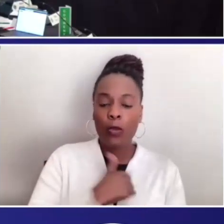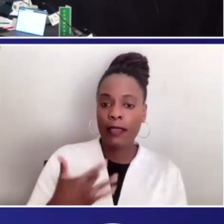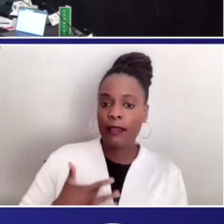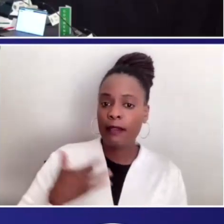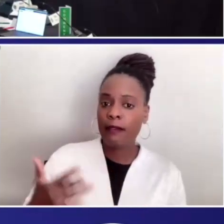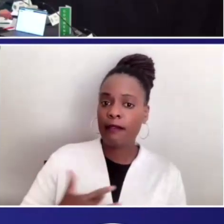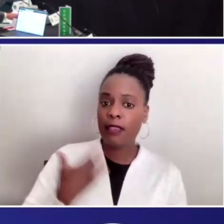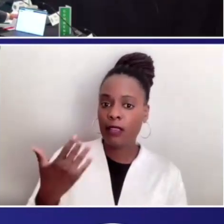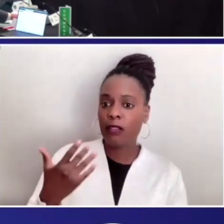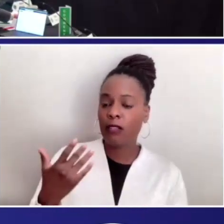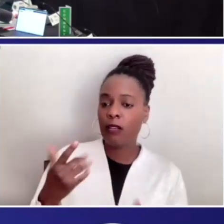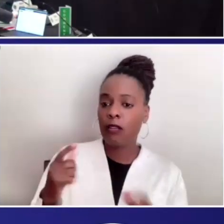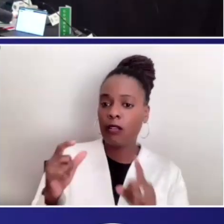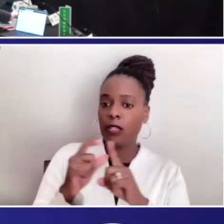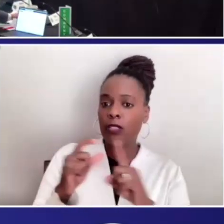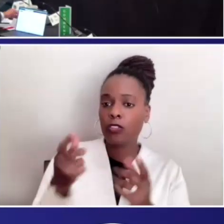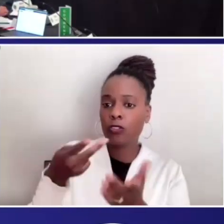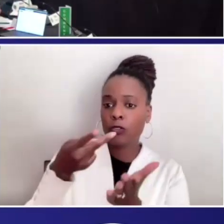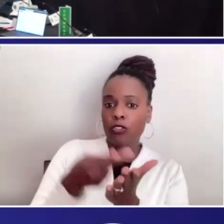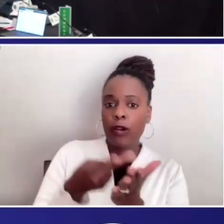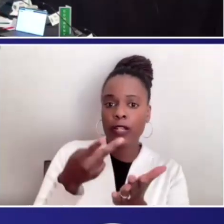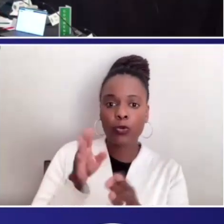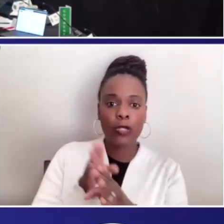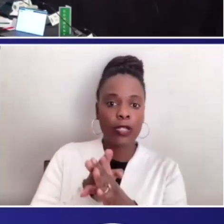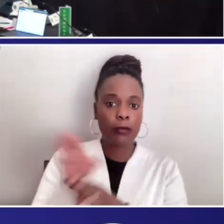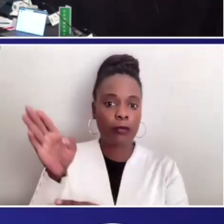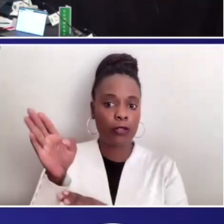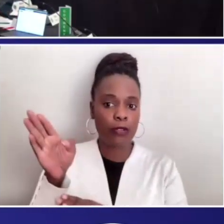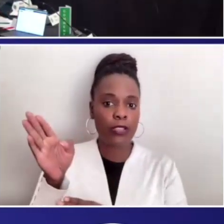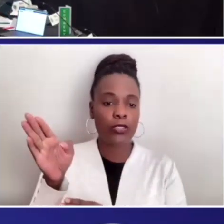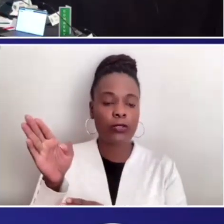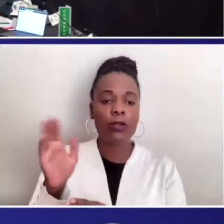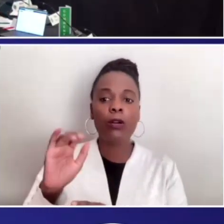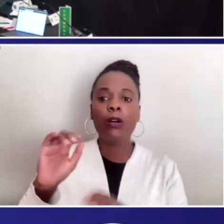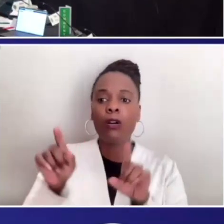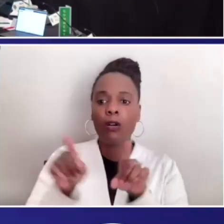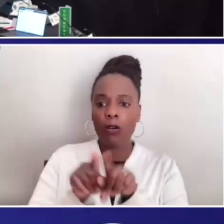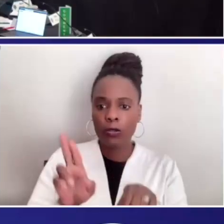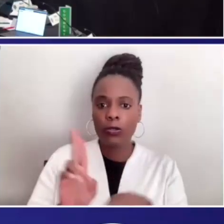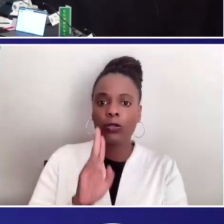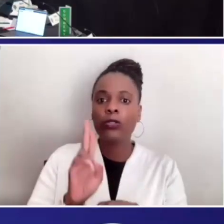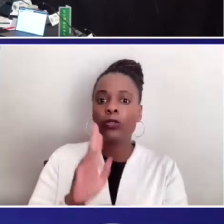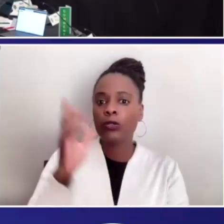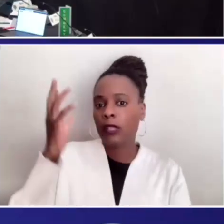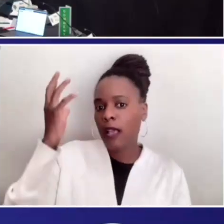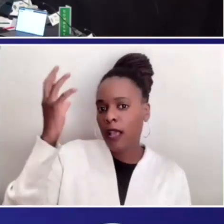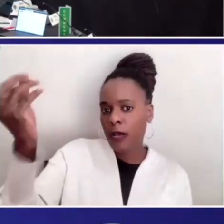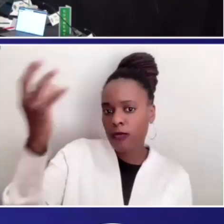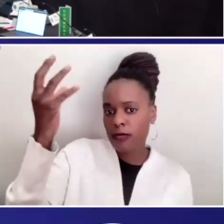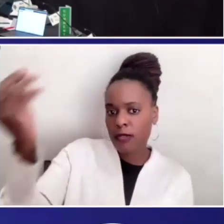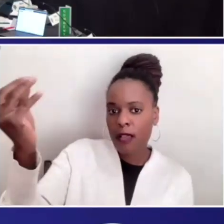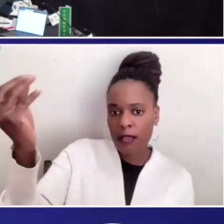graduate and professional are also used outside in just generally in the,